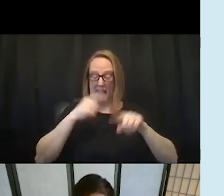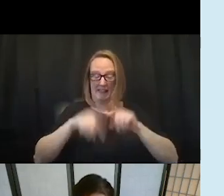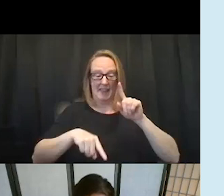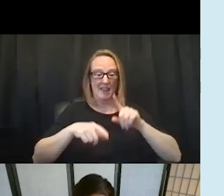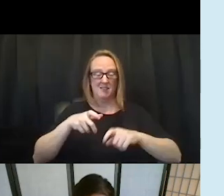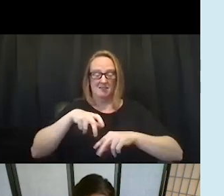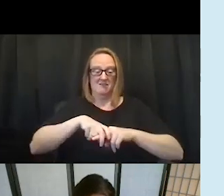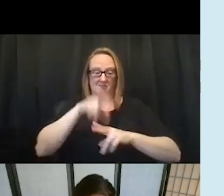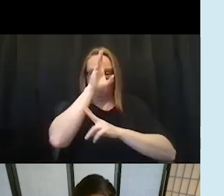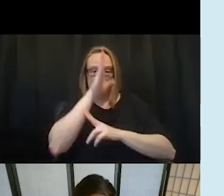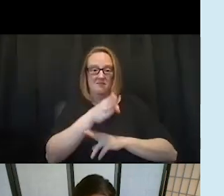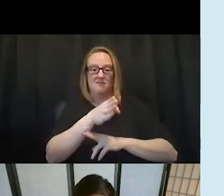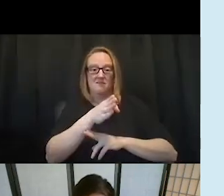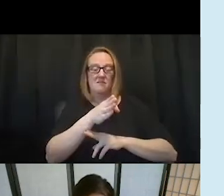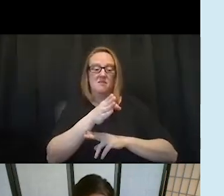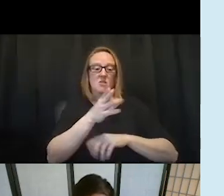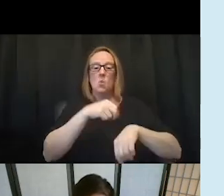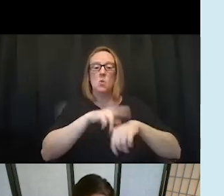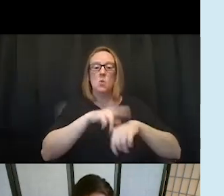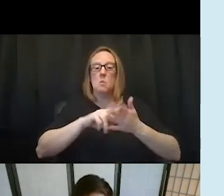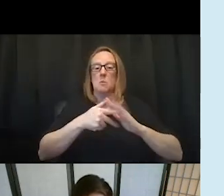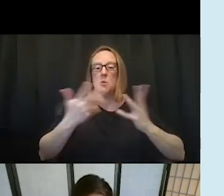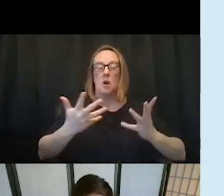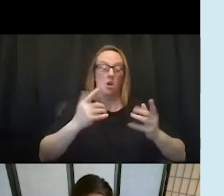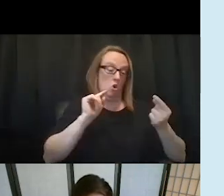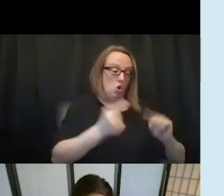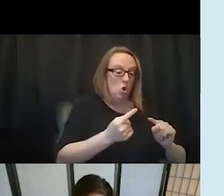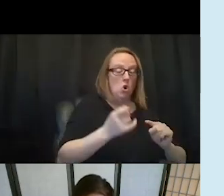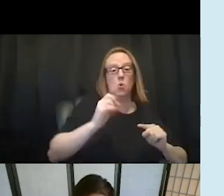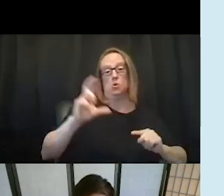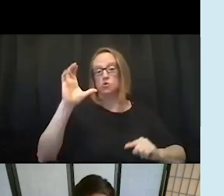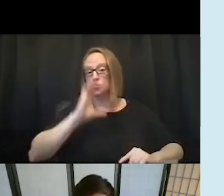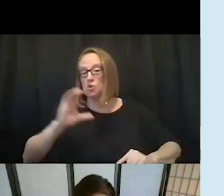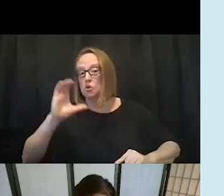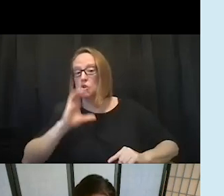or to search- fueled by the anxious energy of imagine science that real science hasn't caught